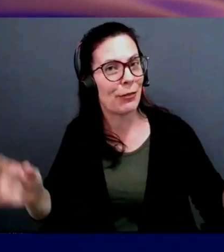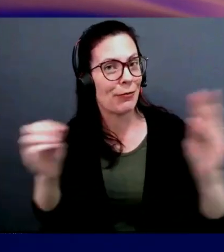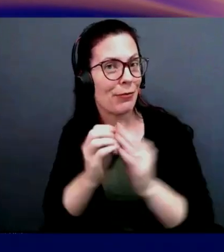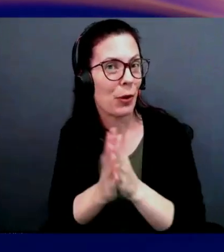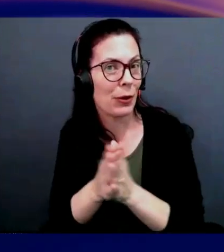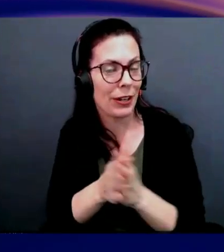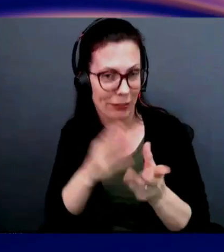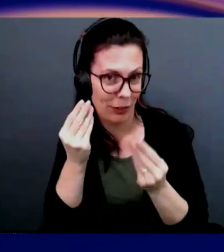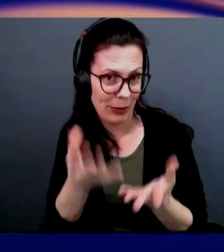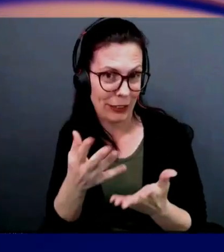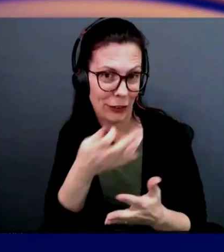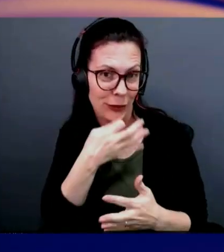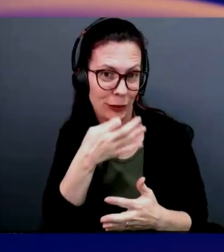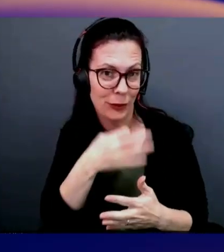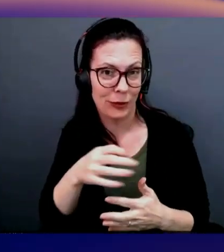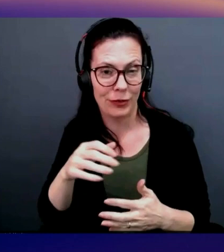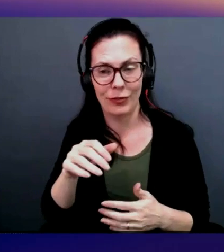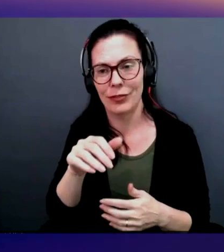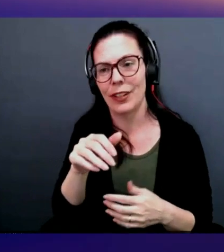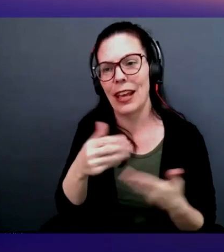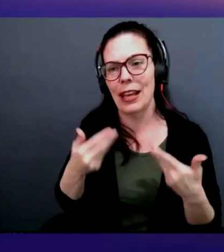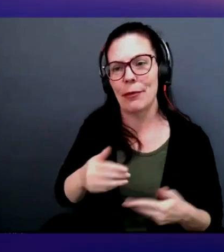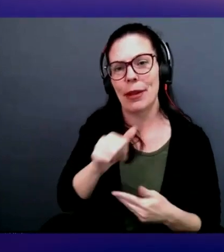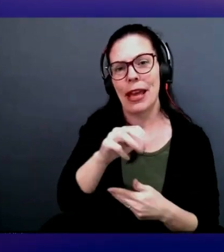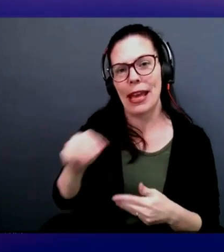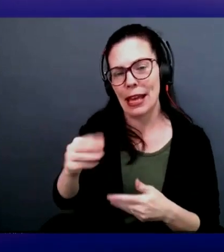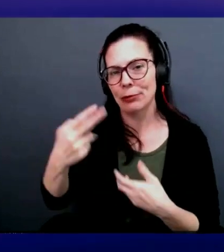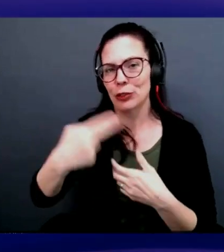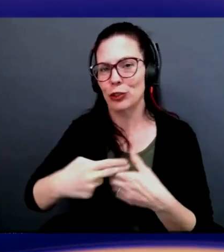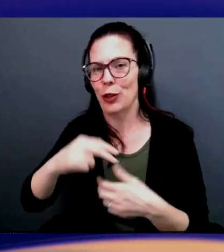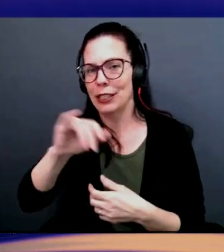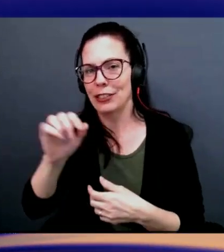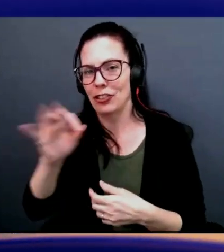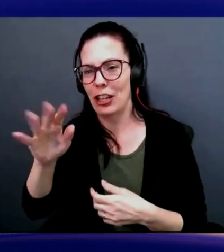I'm AM, joined by Kinshuk and Jeff Barr. Stick around.